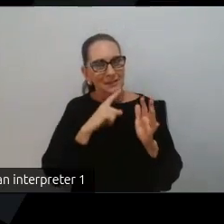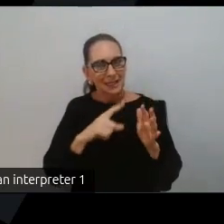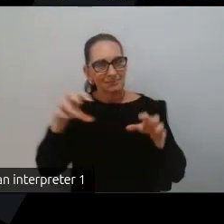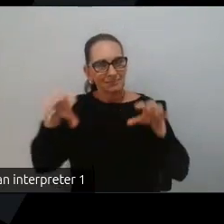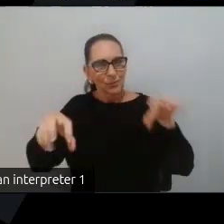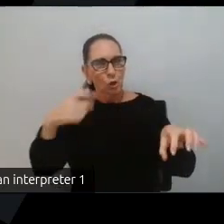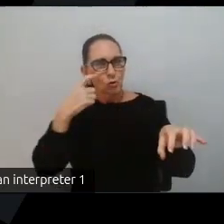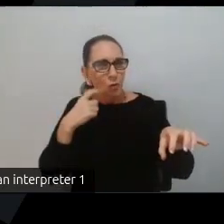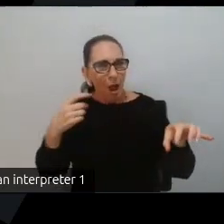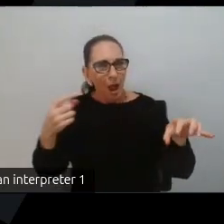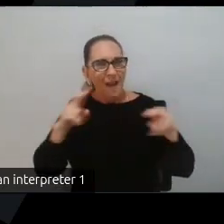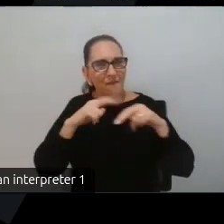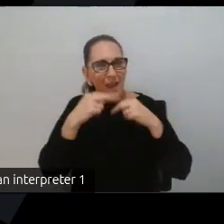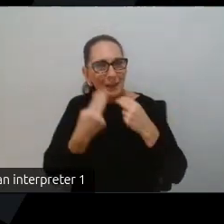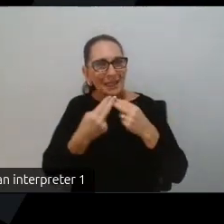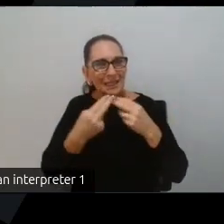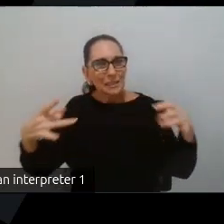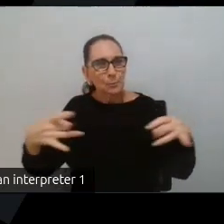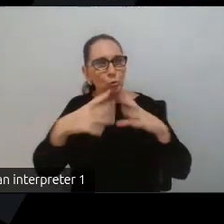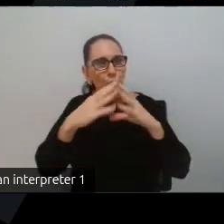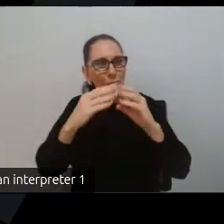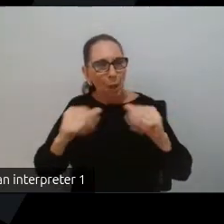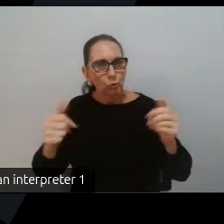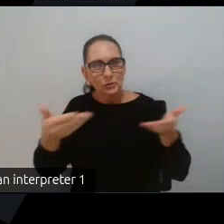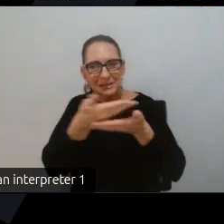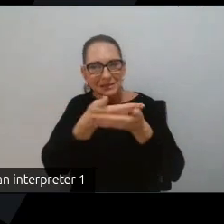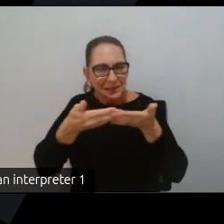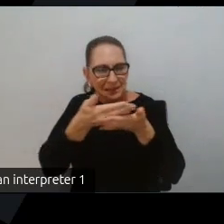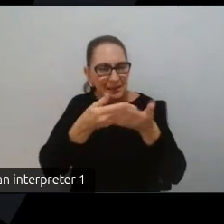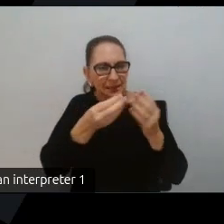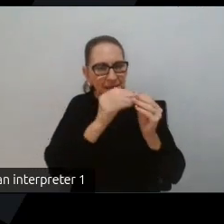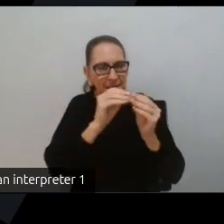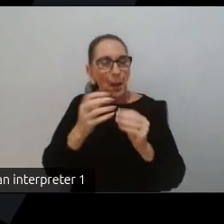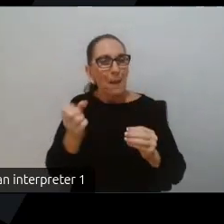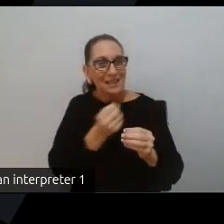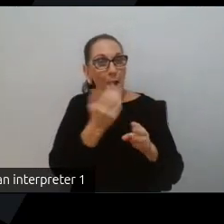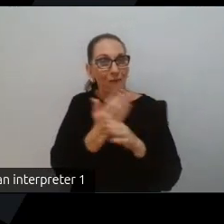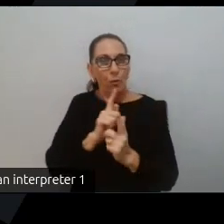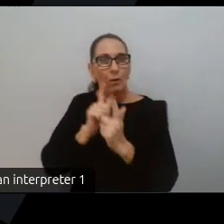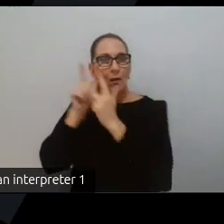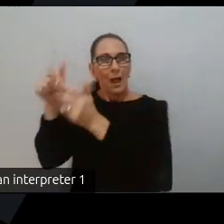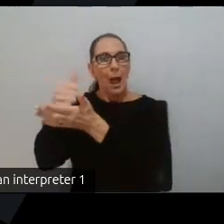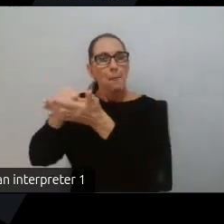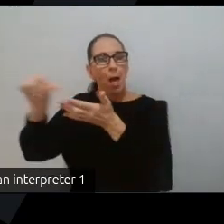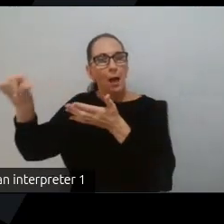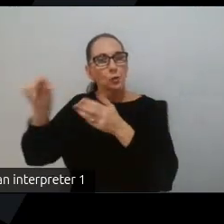family dispute resolution before they make an application to the family law courts. For this